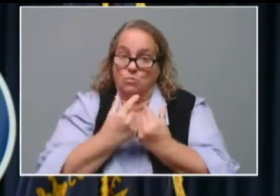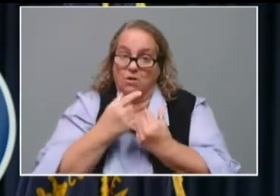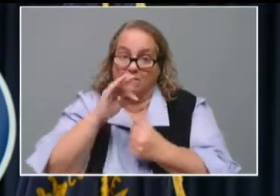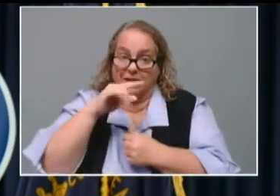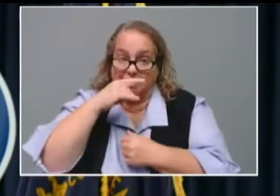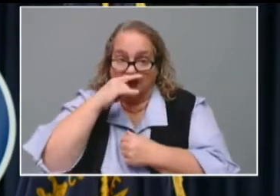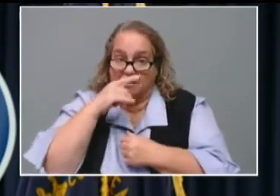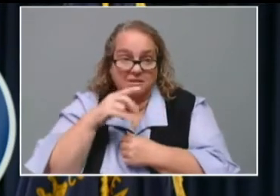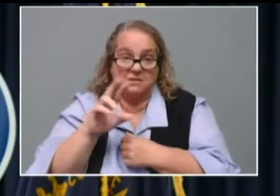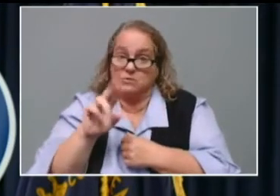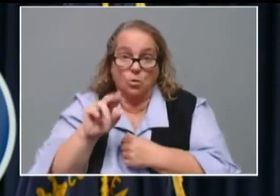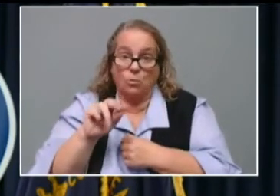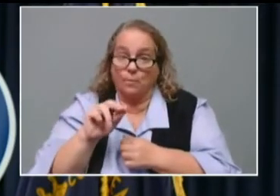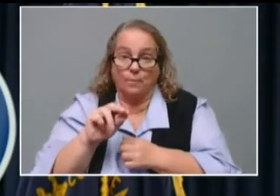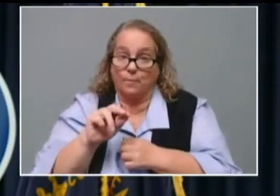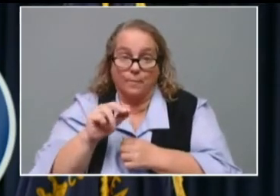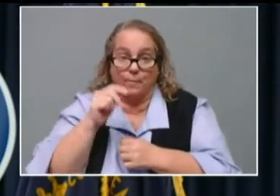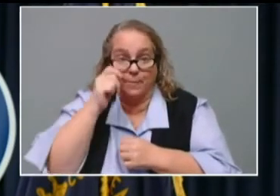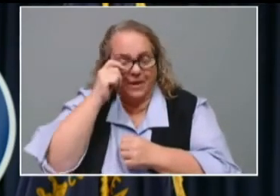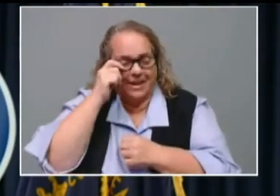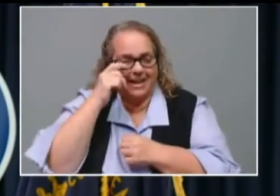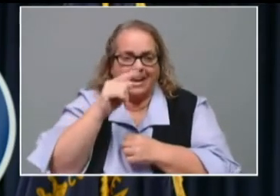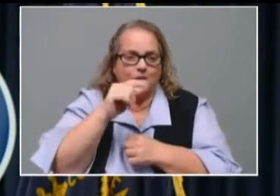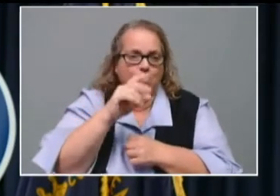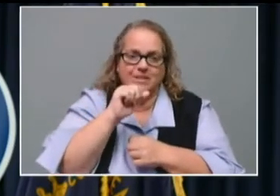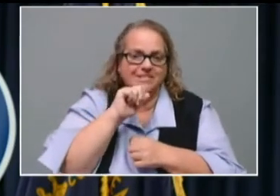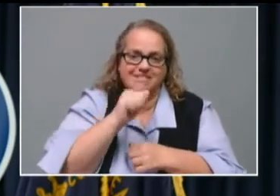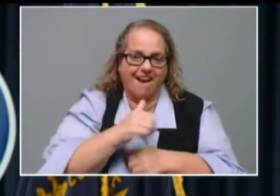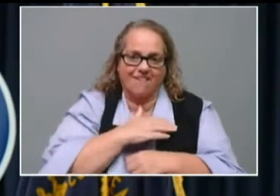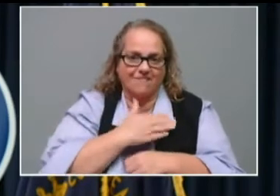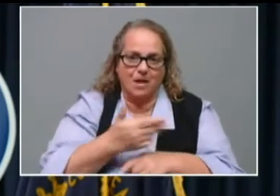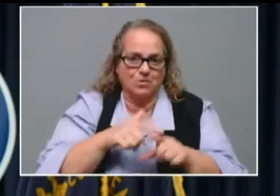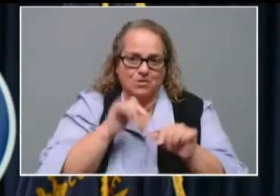it wasn't available to all that many Over the weekend. So less than 10% of